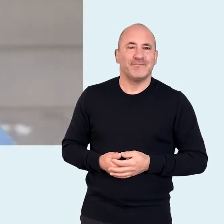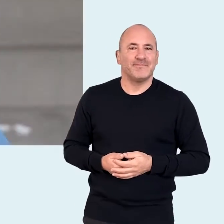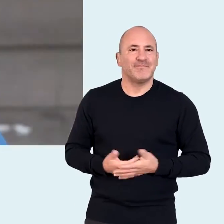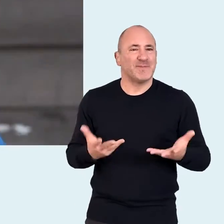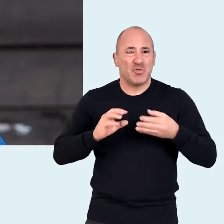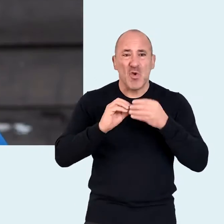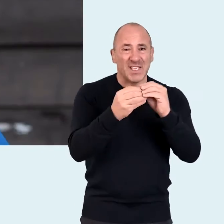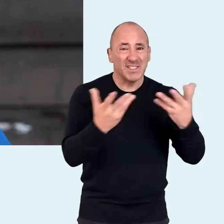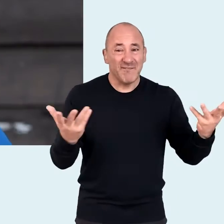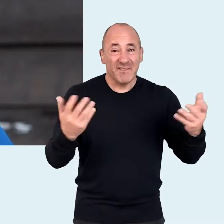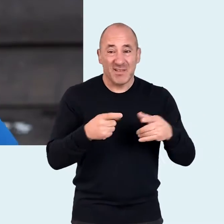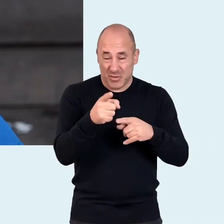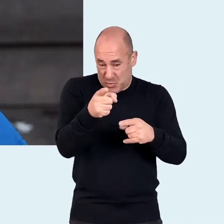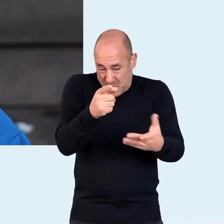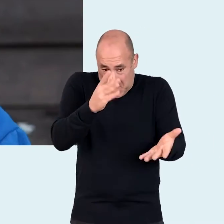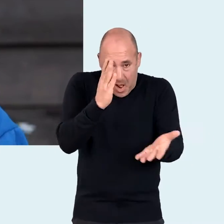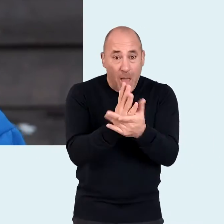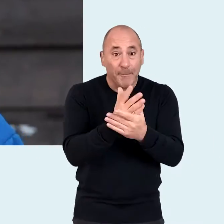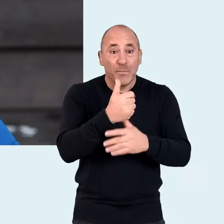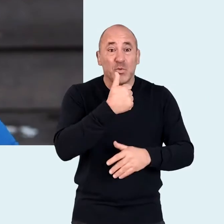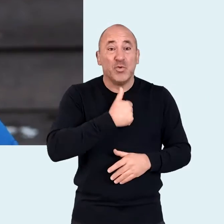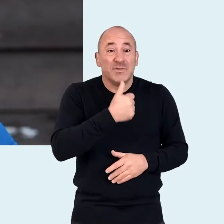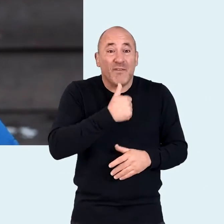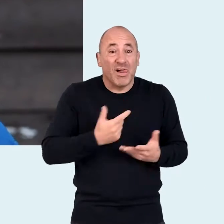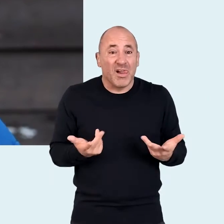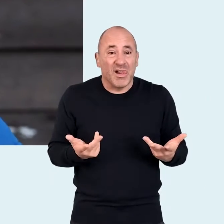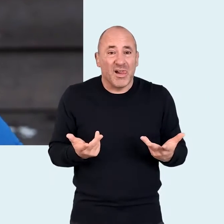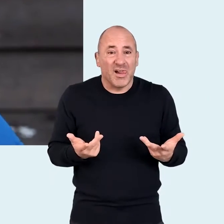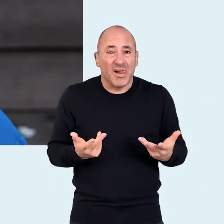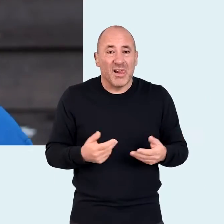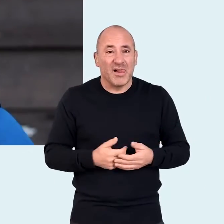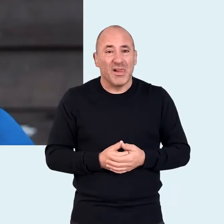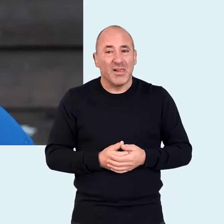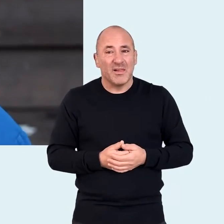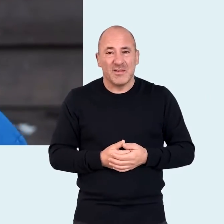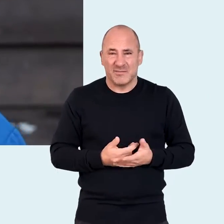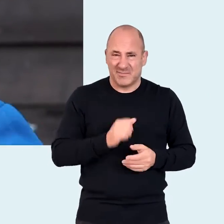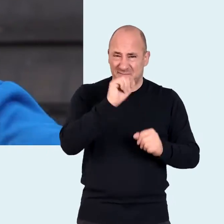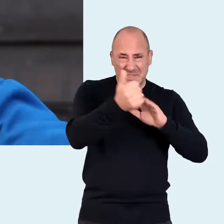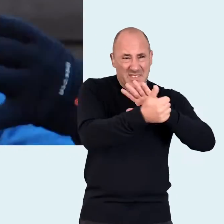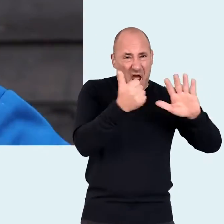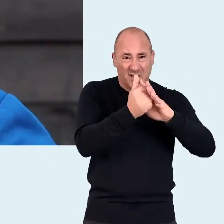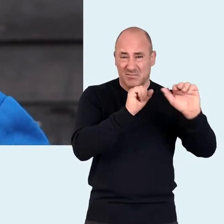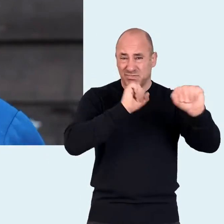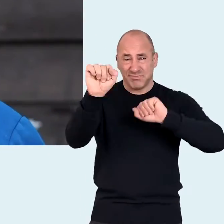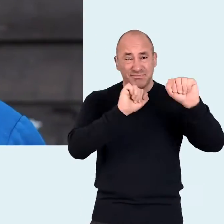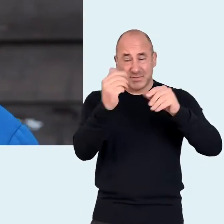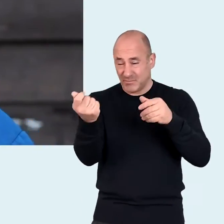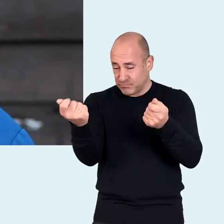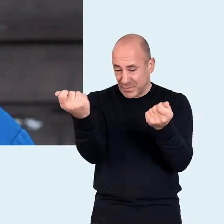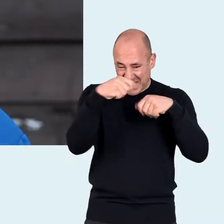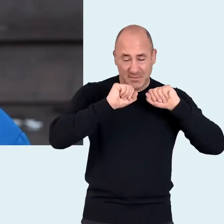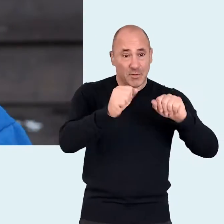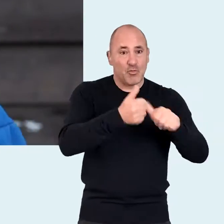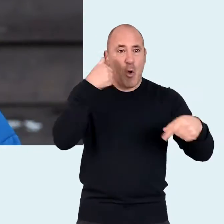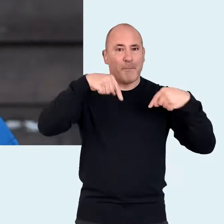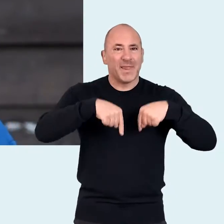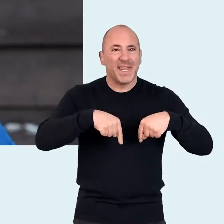Be creative. You are very useful. You bring some different talents inside the company